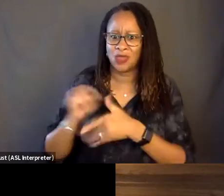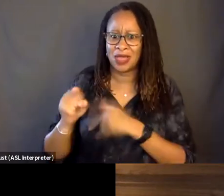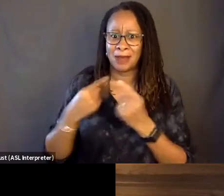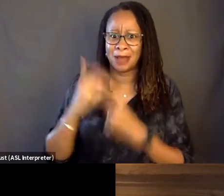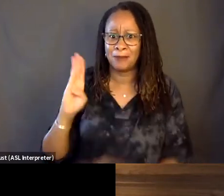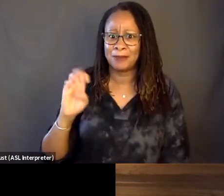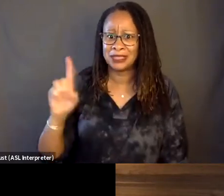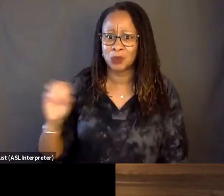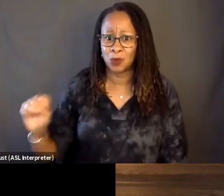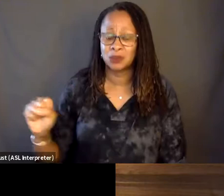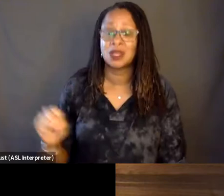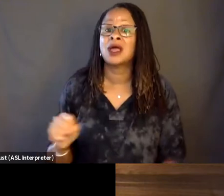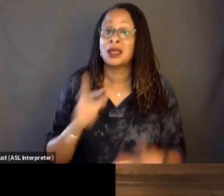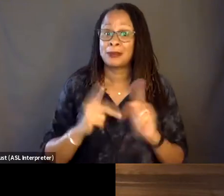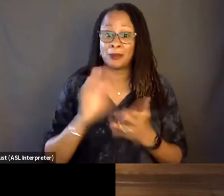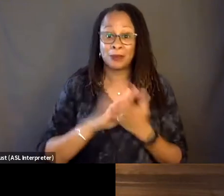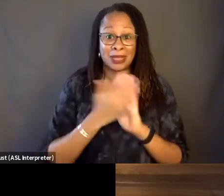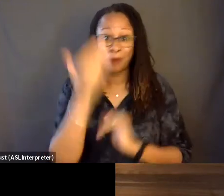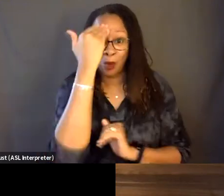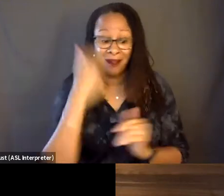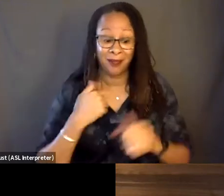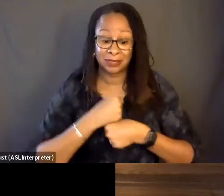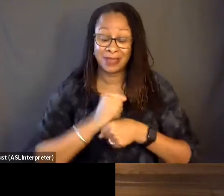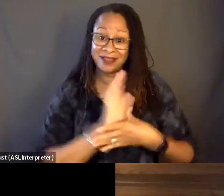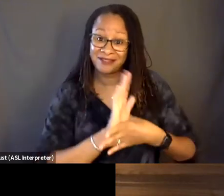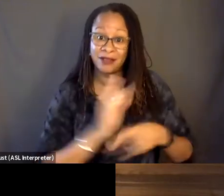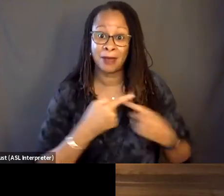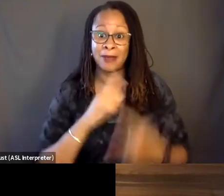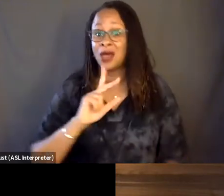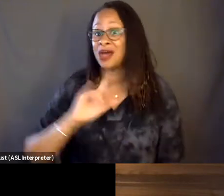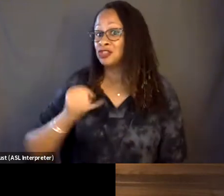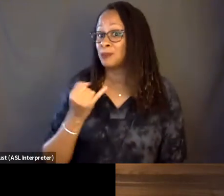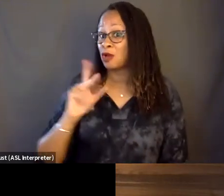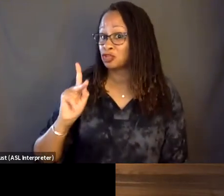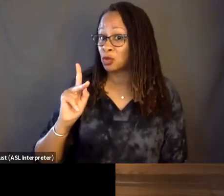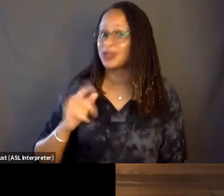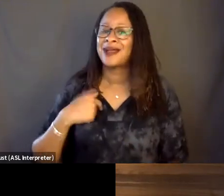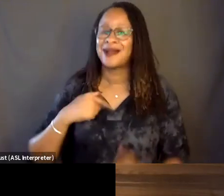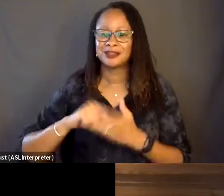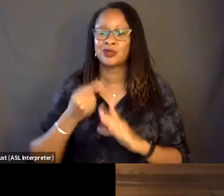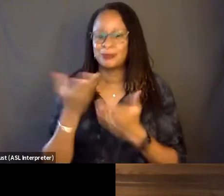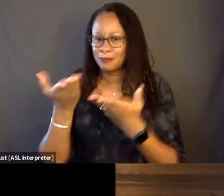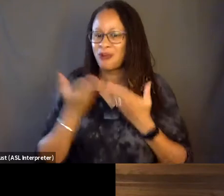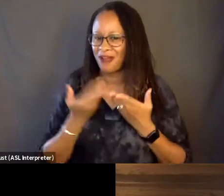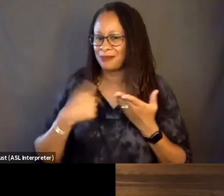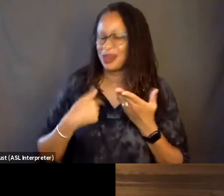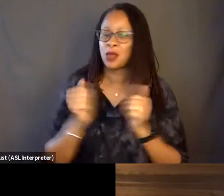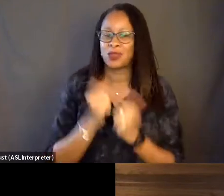were aware that I was making the film, I started being provided evidence.